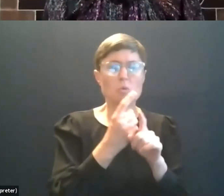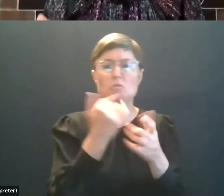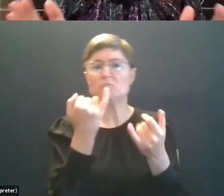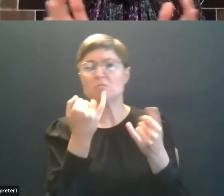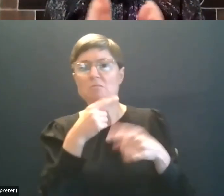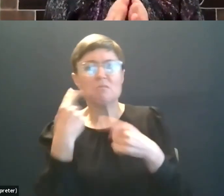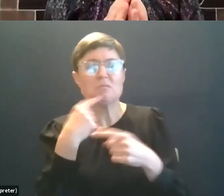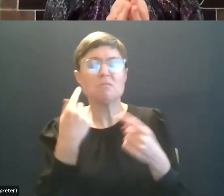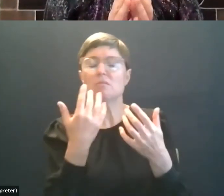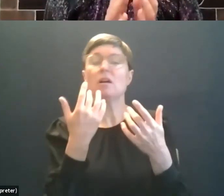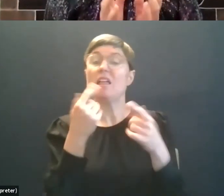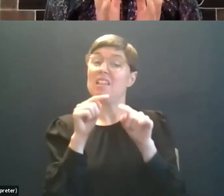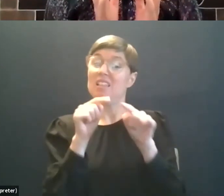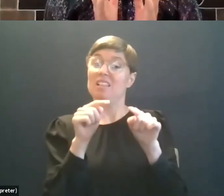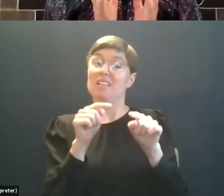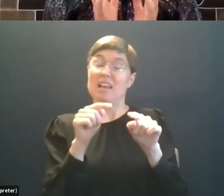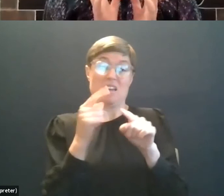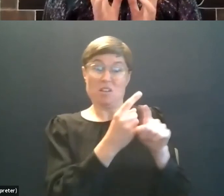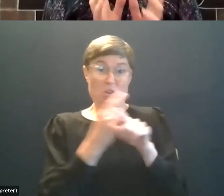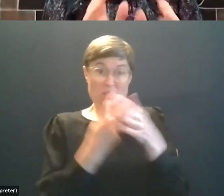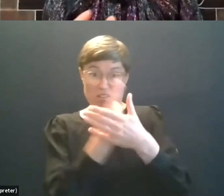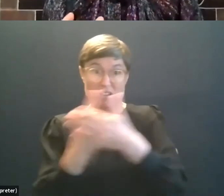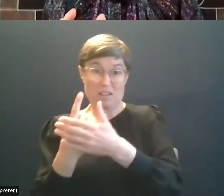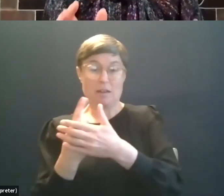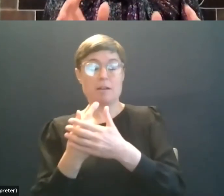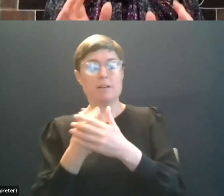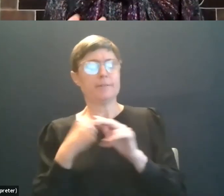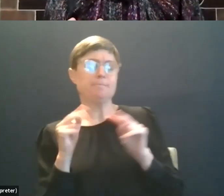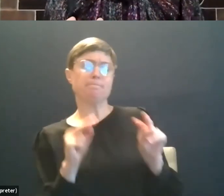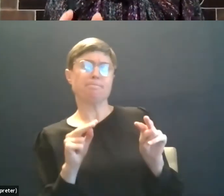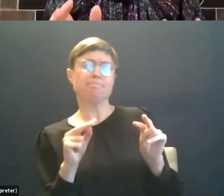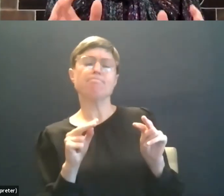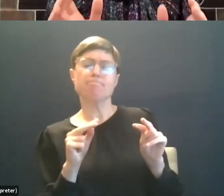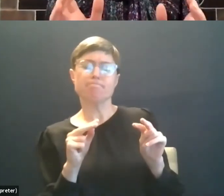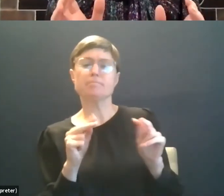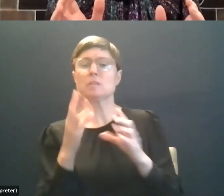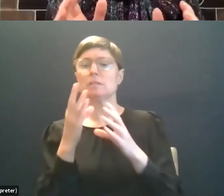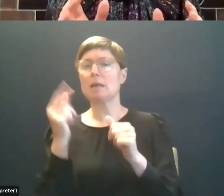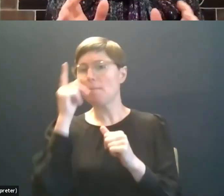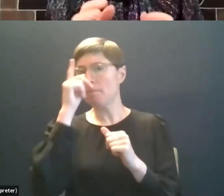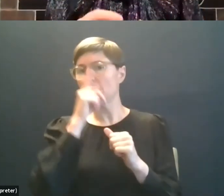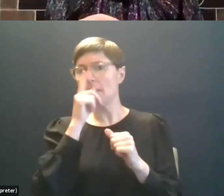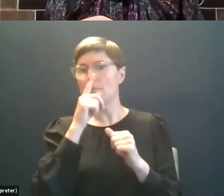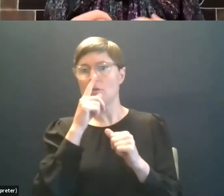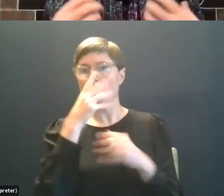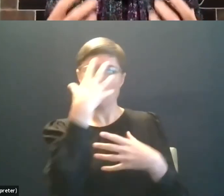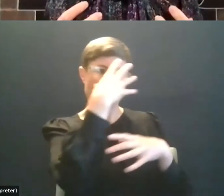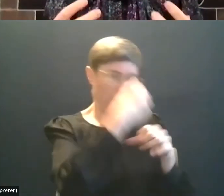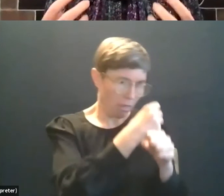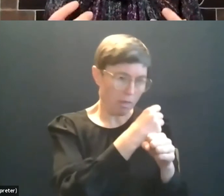frame of - people are often attracted to those sorts of things because they are angry about